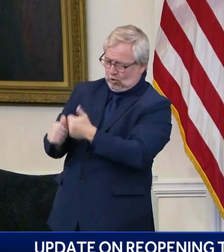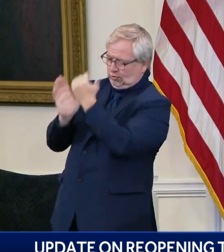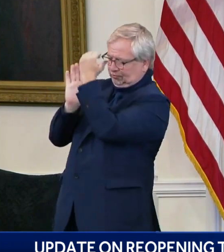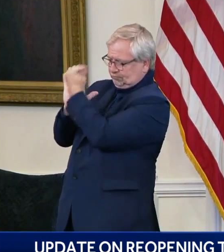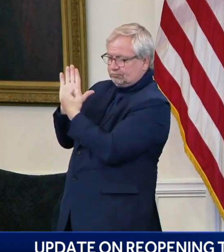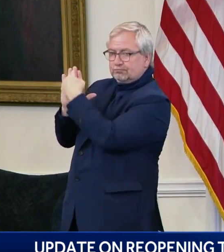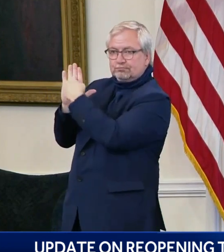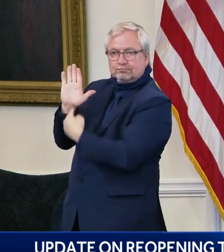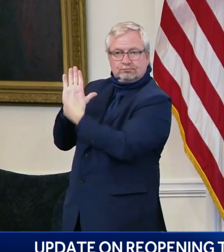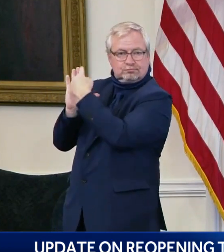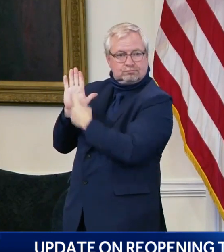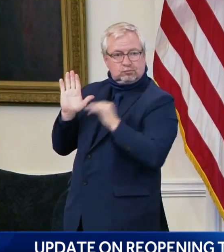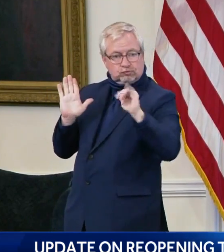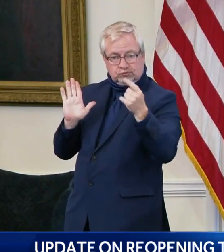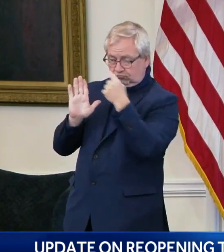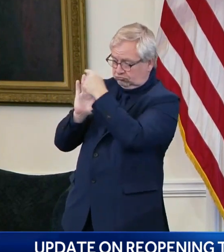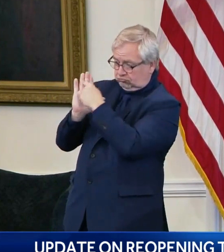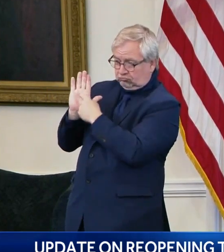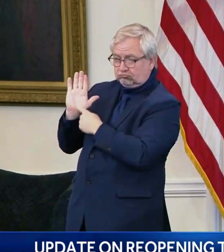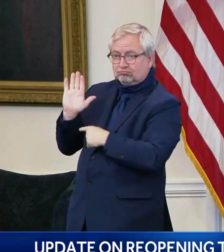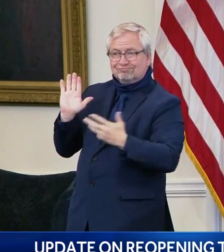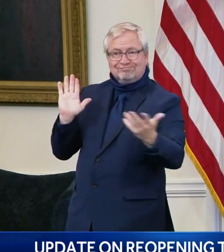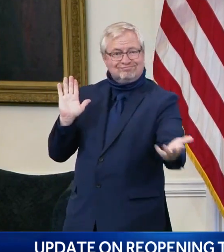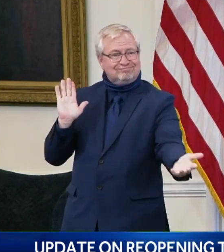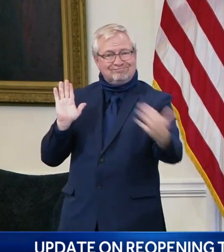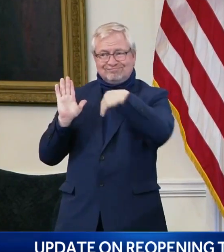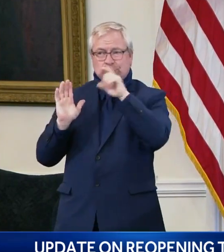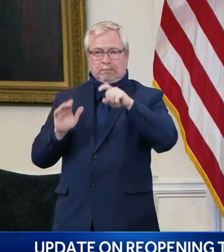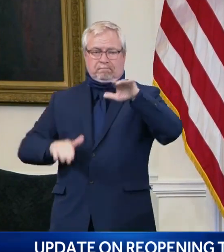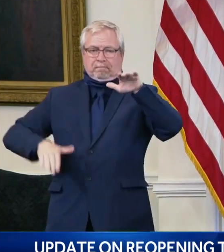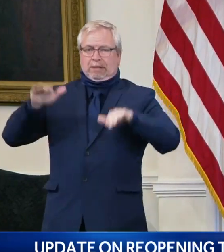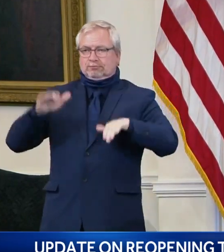WE ARE GOING ABOUT THIS AND WHAT WE BELIEVE TO BE A SAFE WAY.